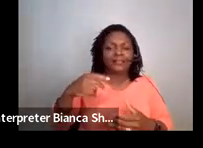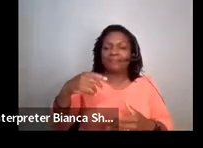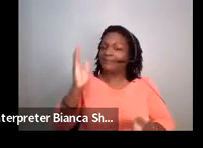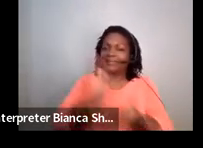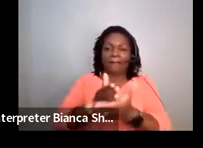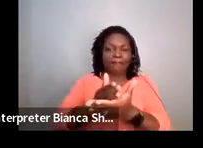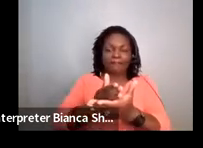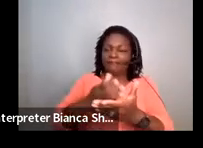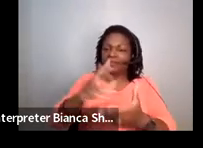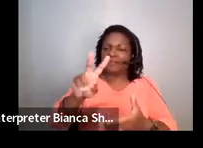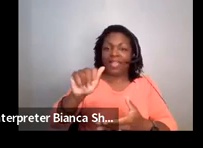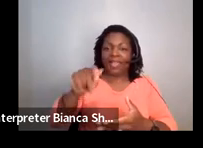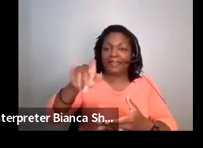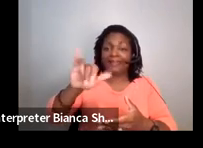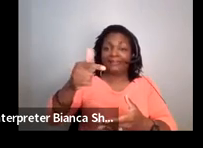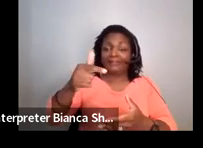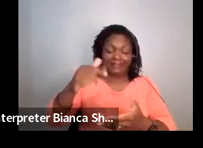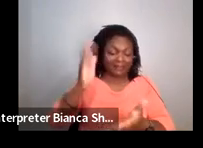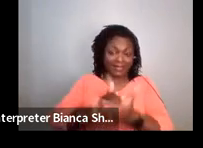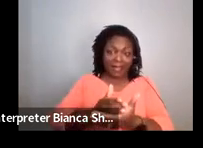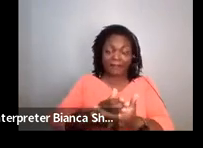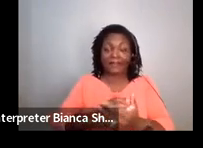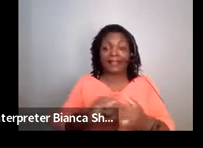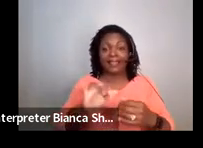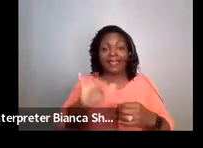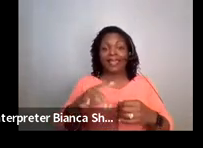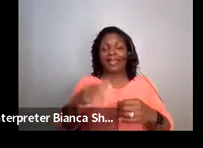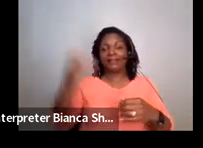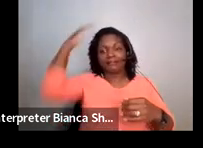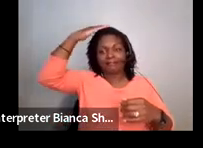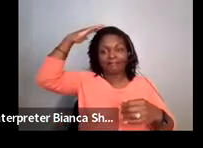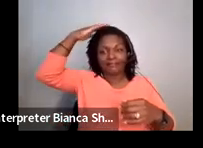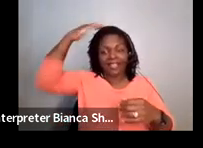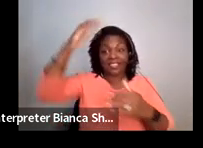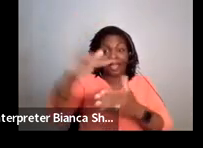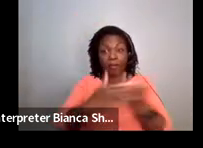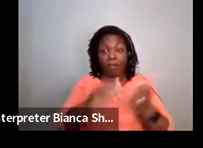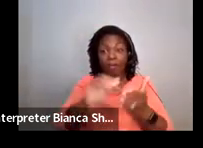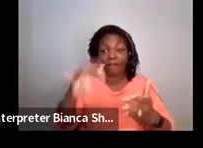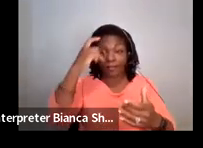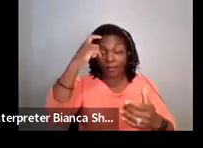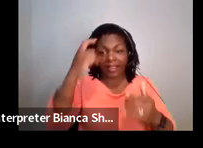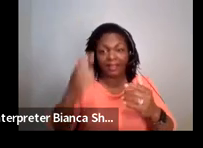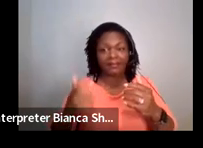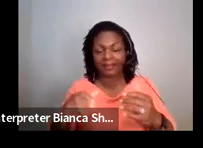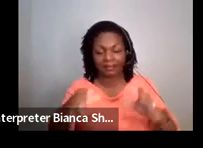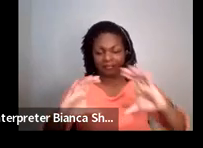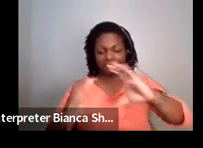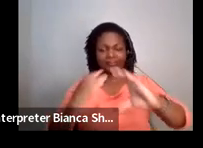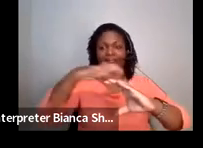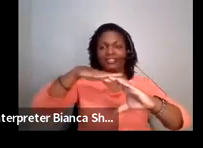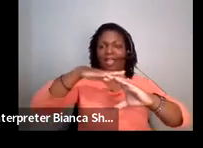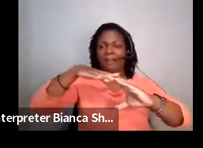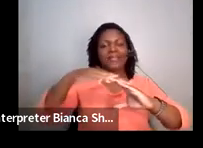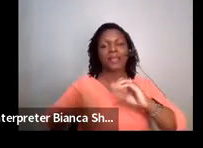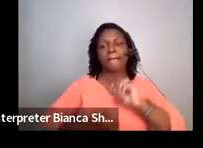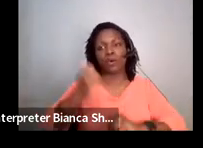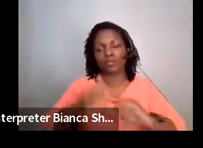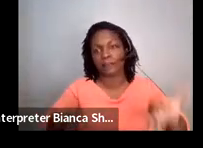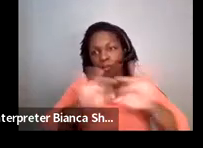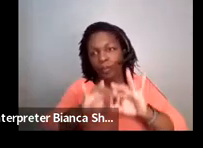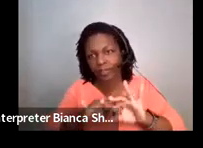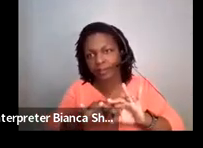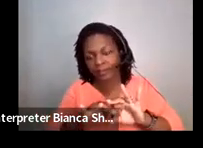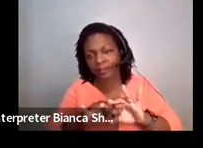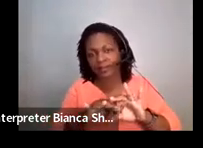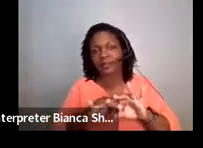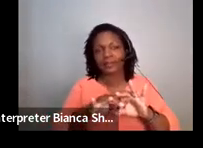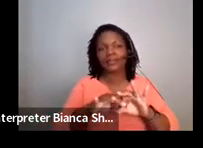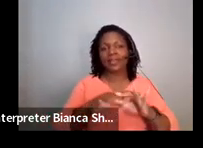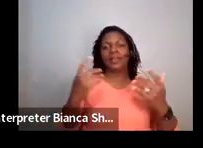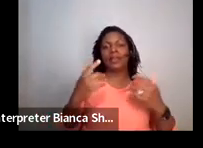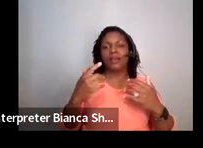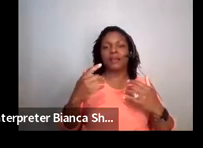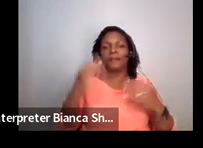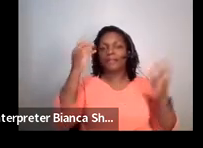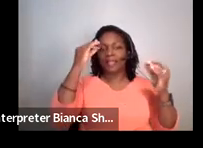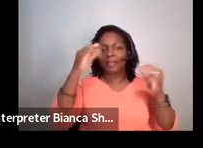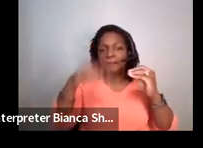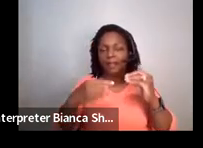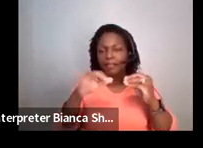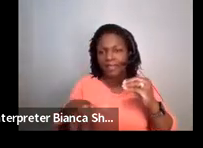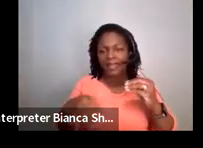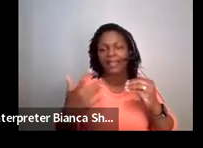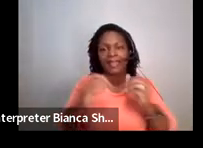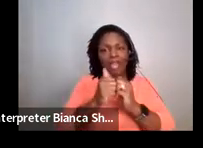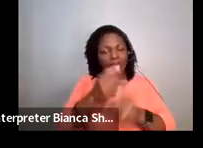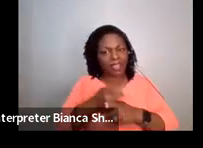This is an important part of your body, Probably the most important needs you to really, really make that a priority when seeing that doctor, and when thinking about how you're caring for yourself, we want you to fuel up right we want you to get that